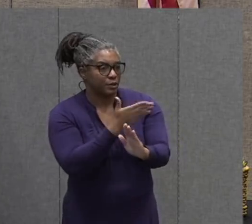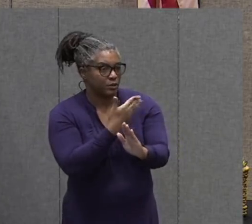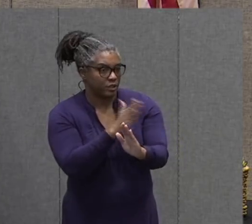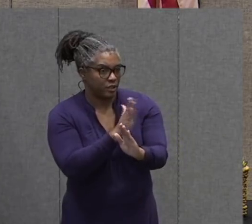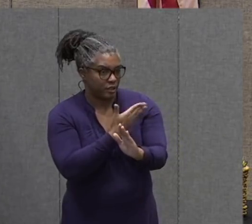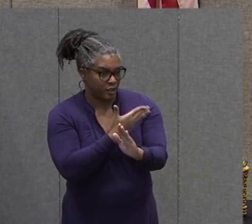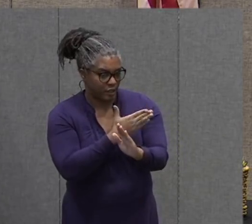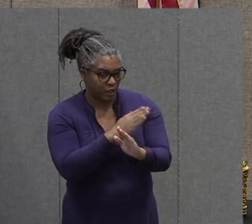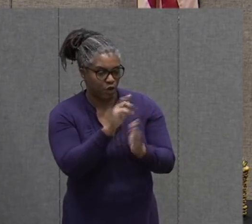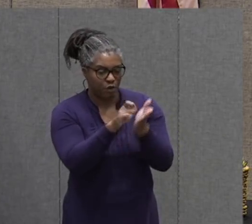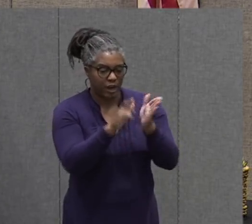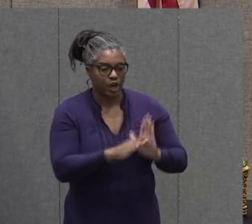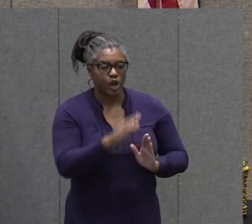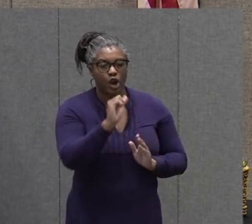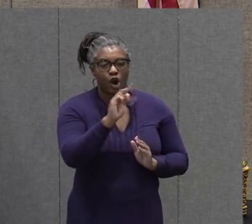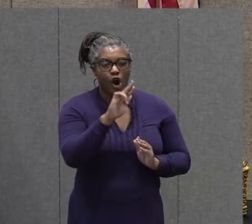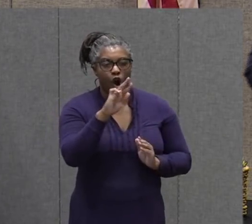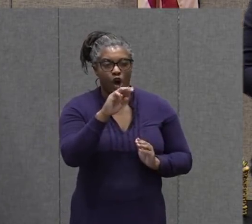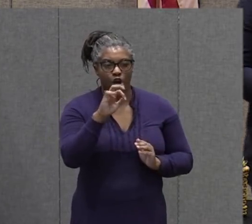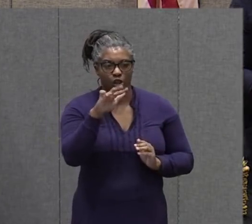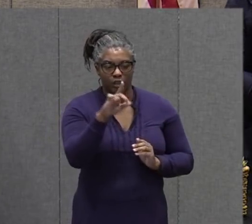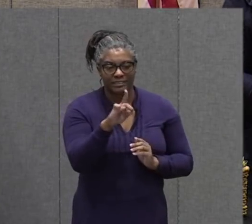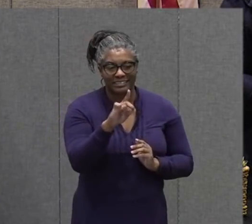This city, the always noise grinding,